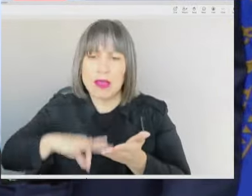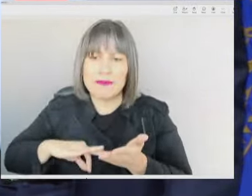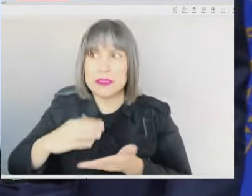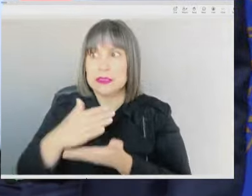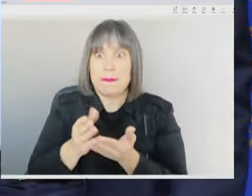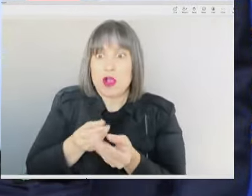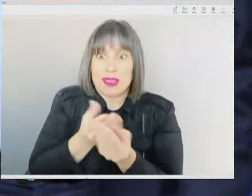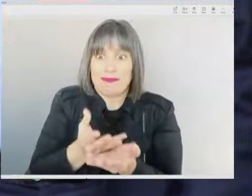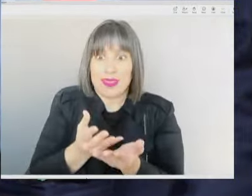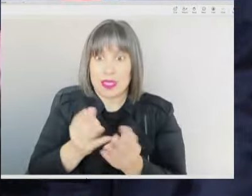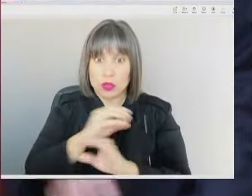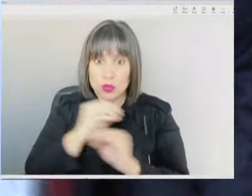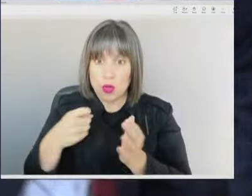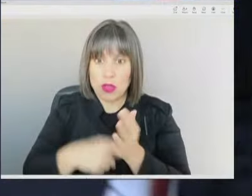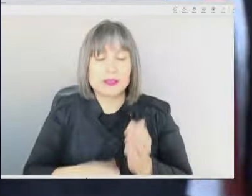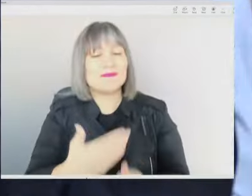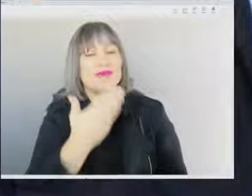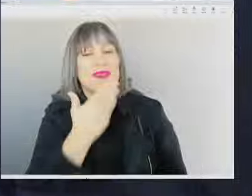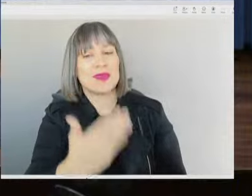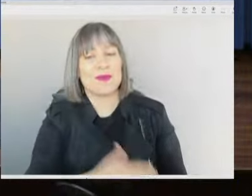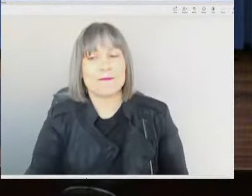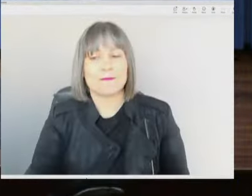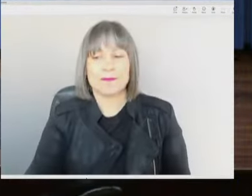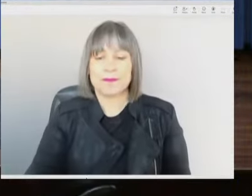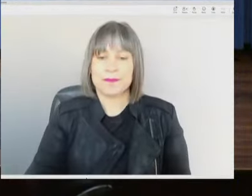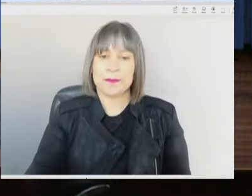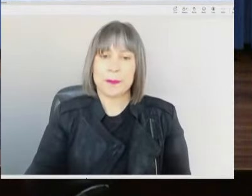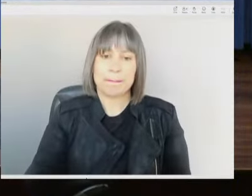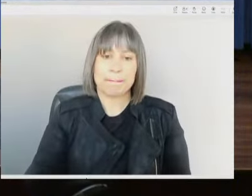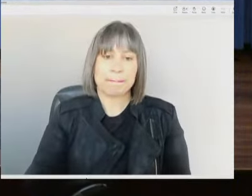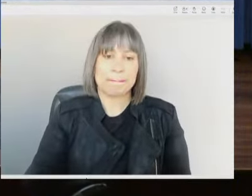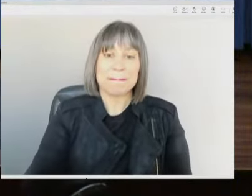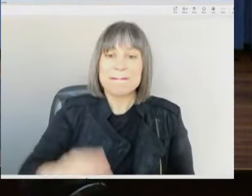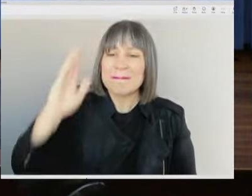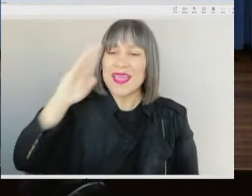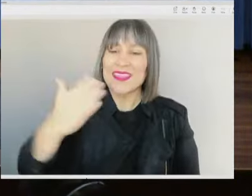Female Speaker: Thank you. Sarah Kliff: Hi, thank you guys for doing this. I'm Sarah Kliff with the